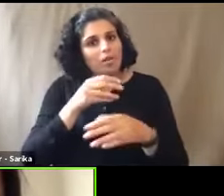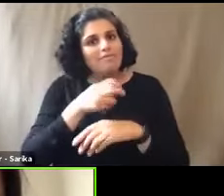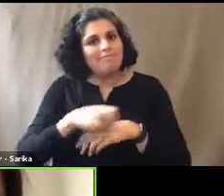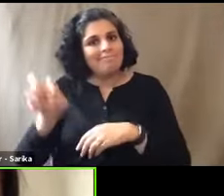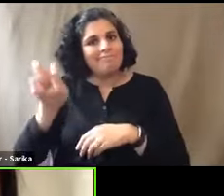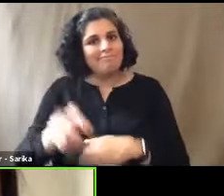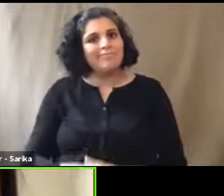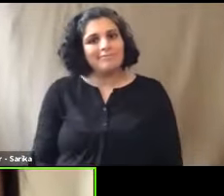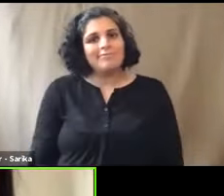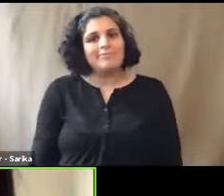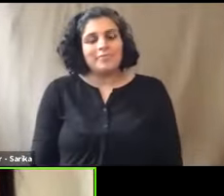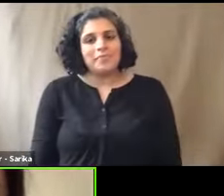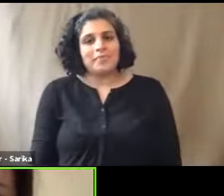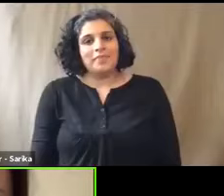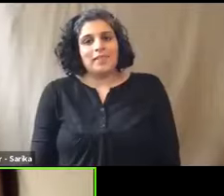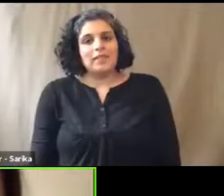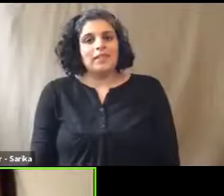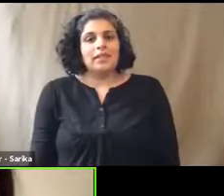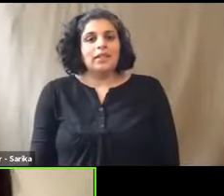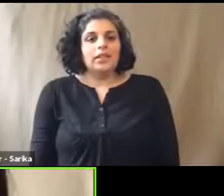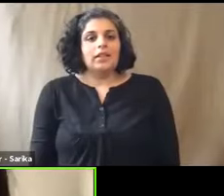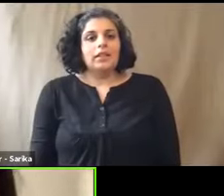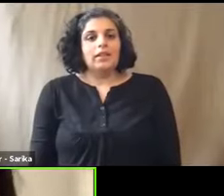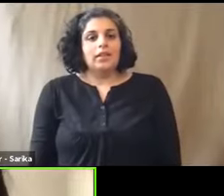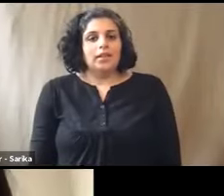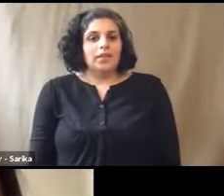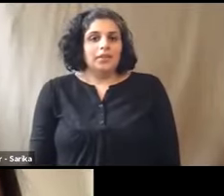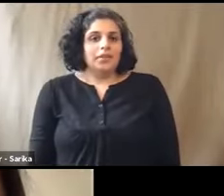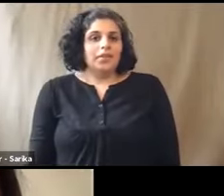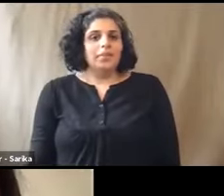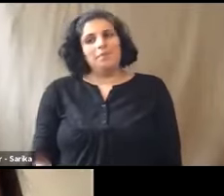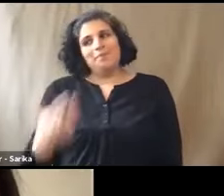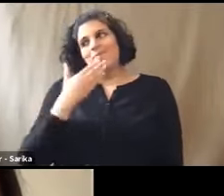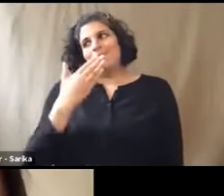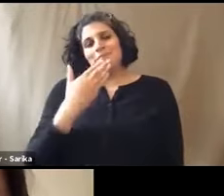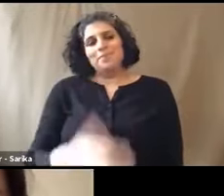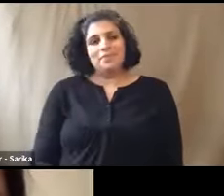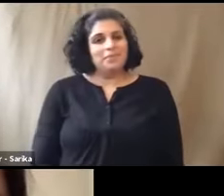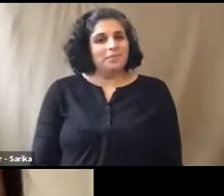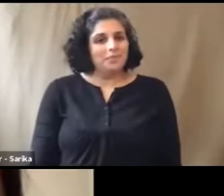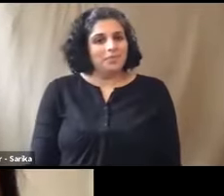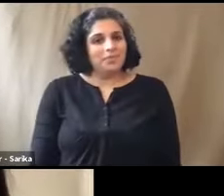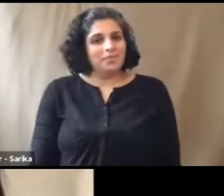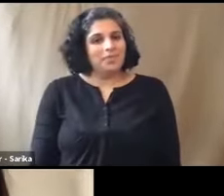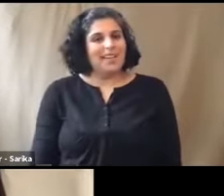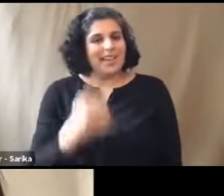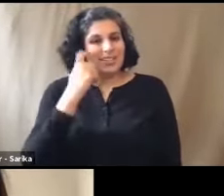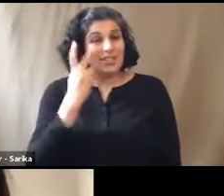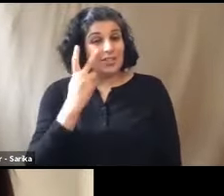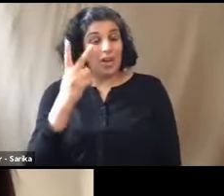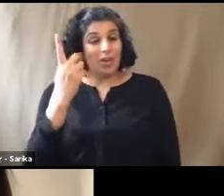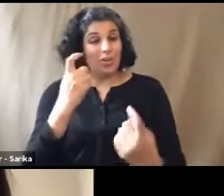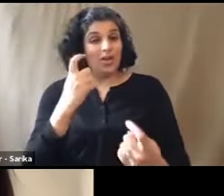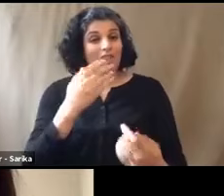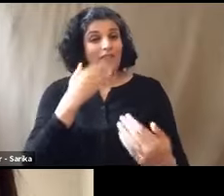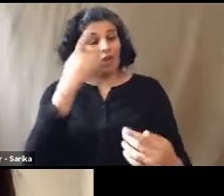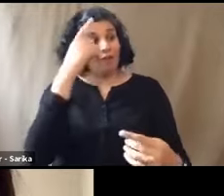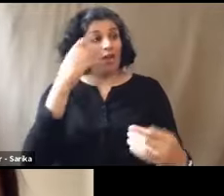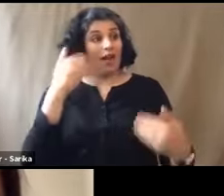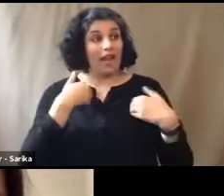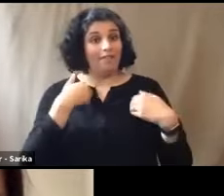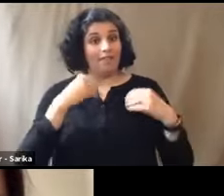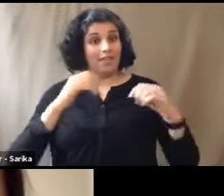Thank you, and I just saw this question, thank you for having your video on while speaking.